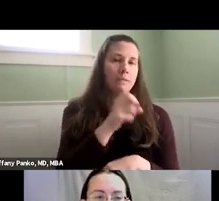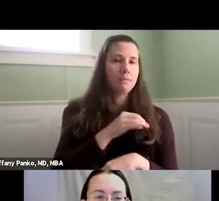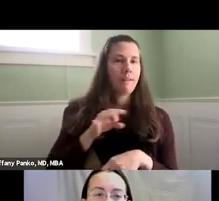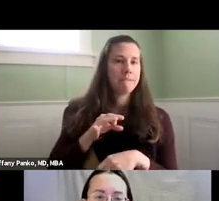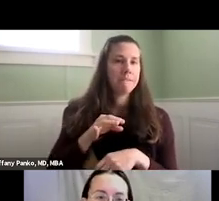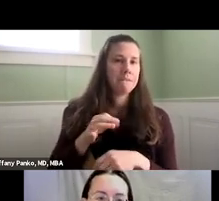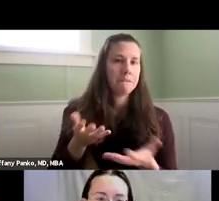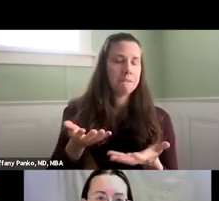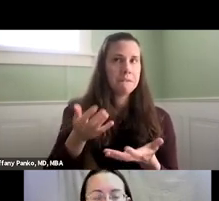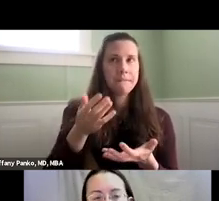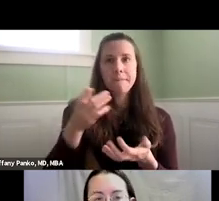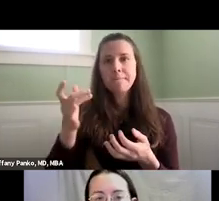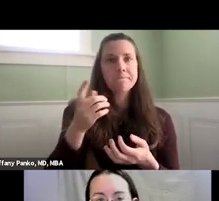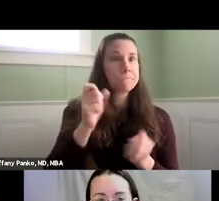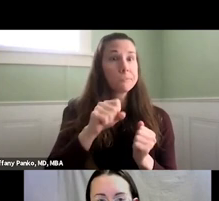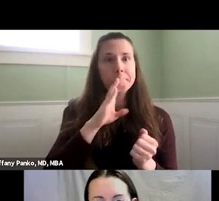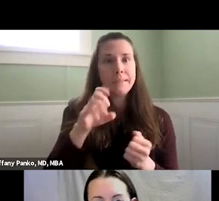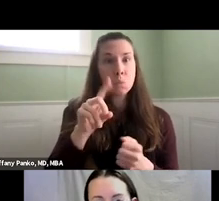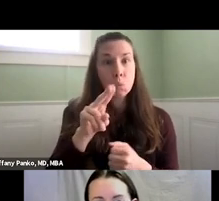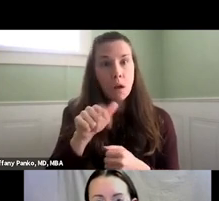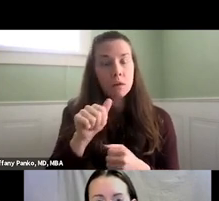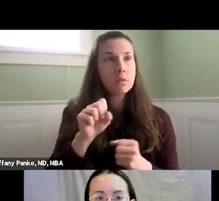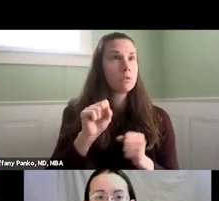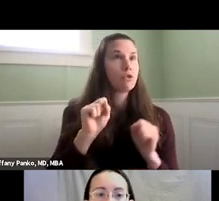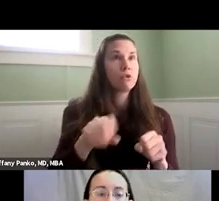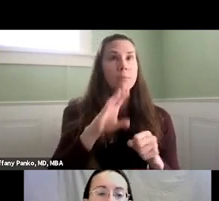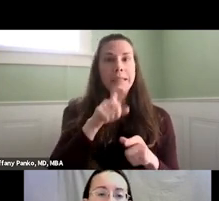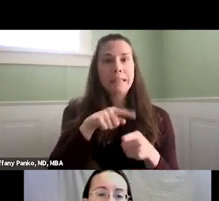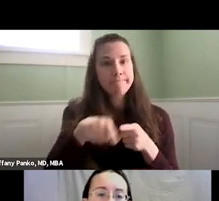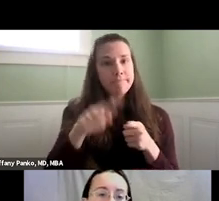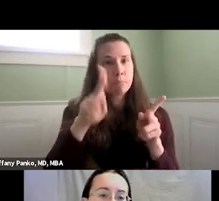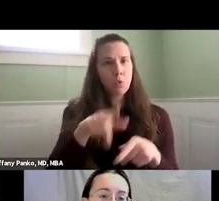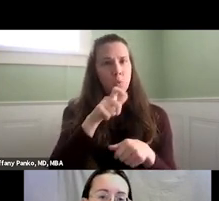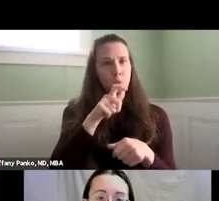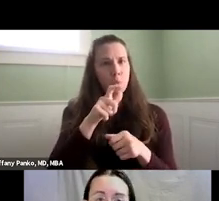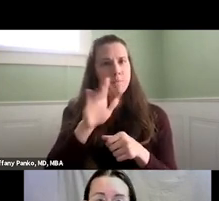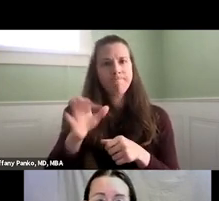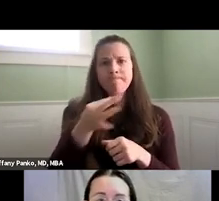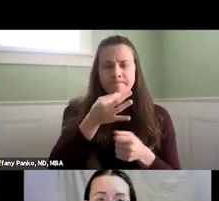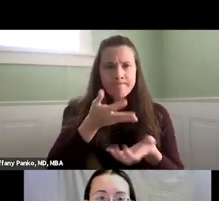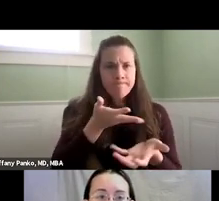be increase time and/or increase staff. That could be, as I mentioned, doulas that could